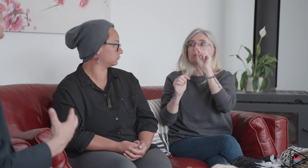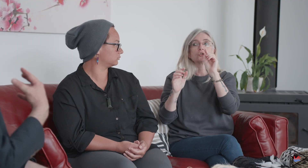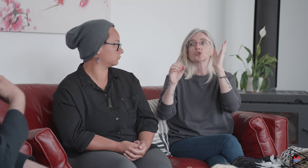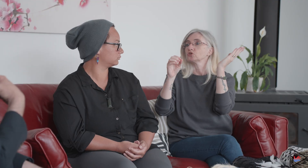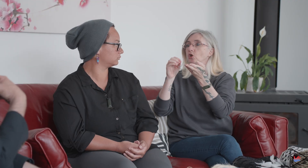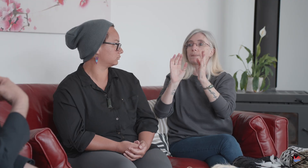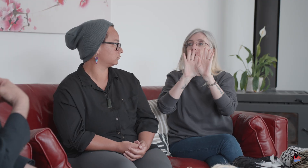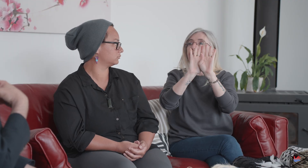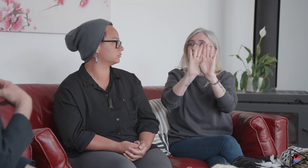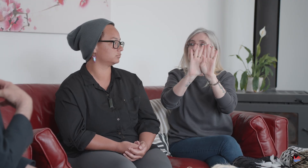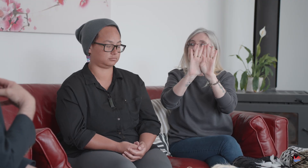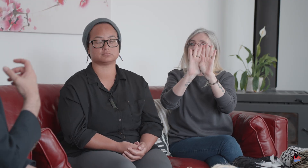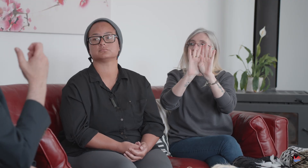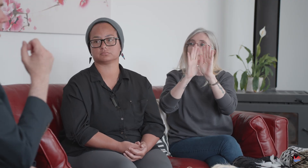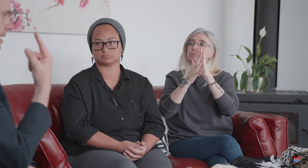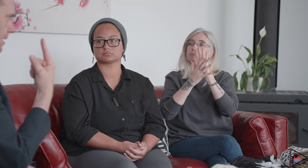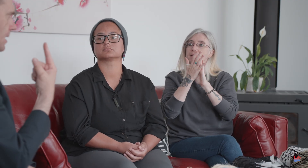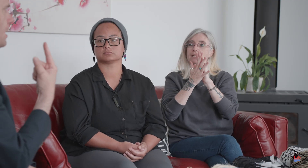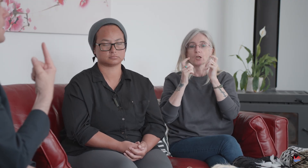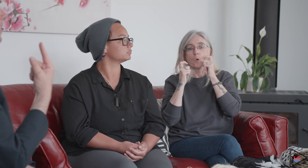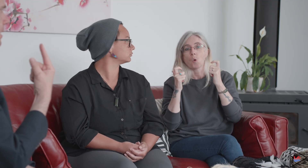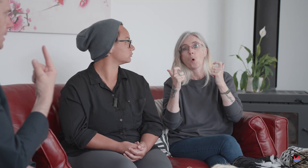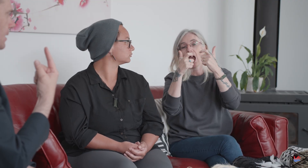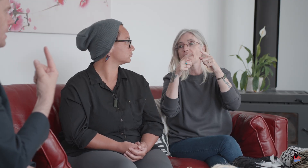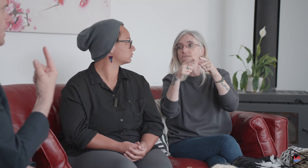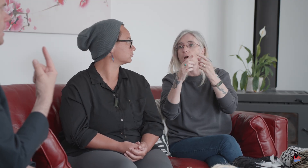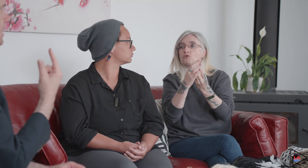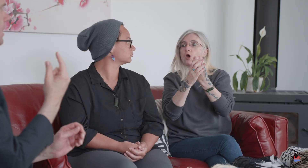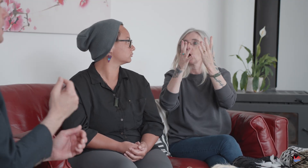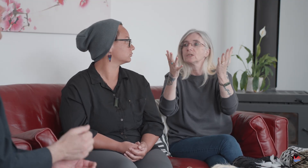are the parents and the ones right in the middle, they're called the child. So you've got this